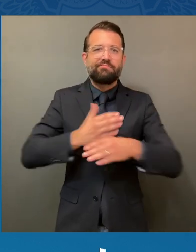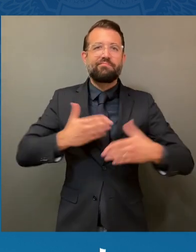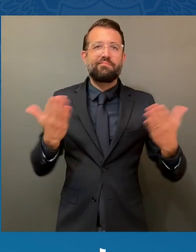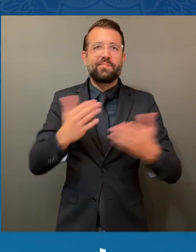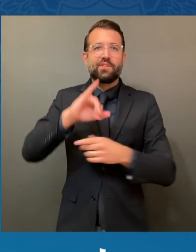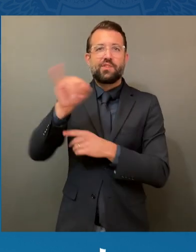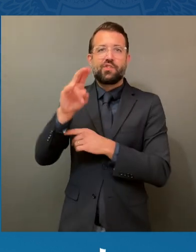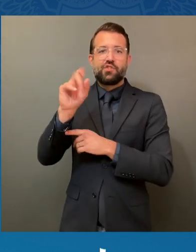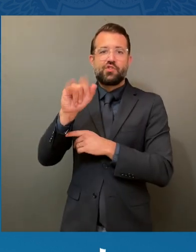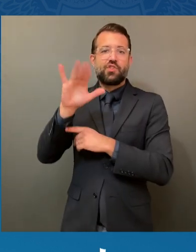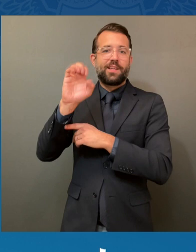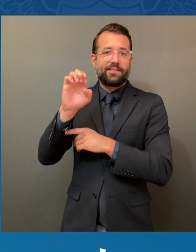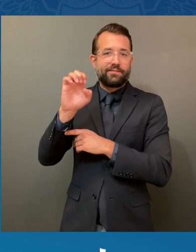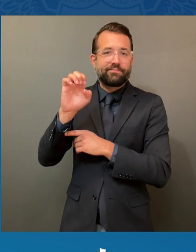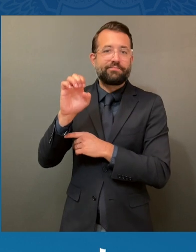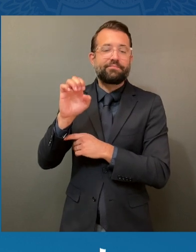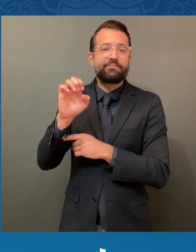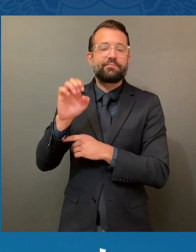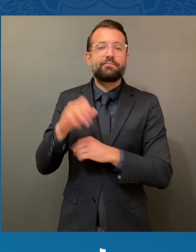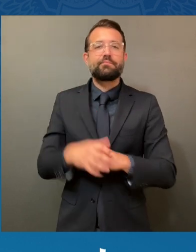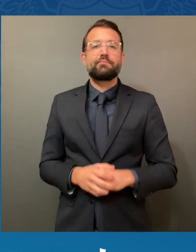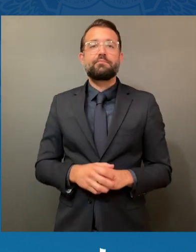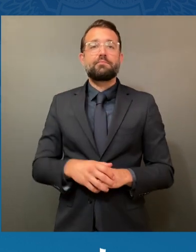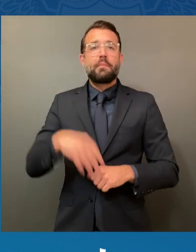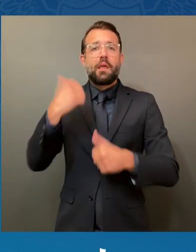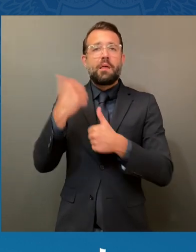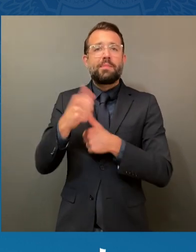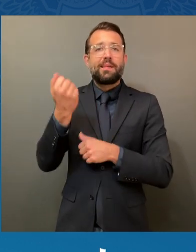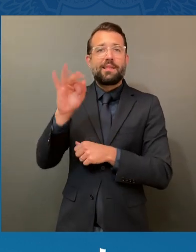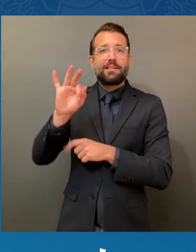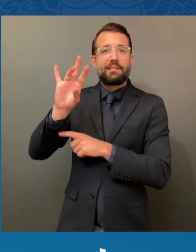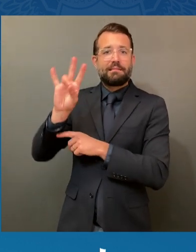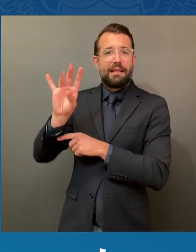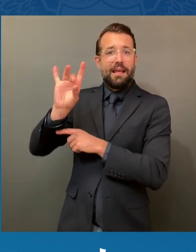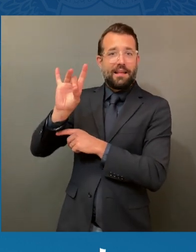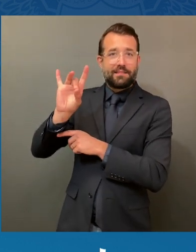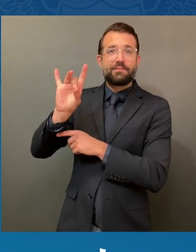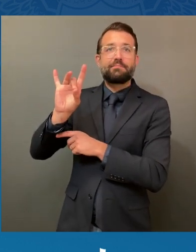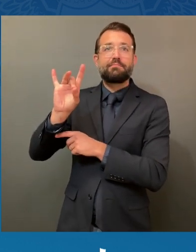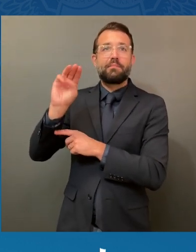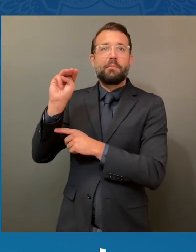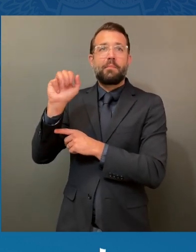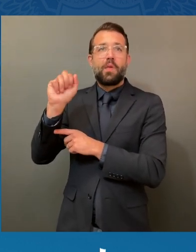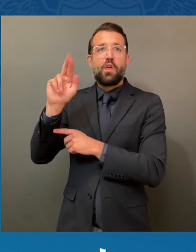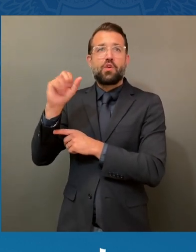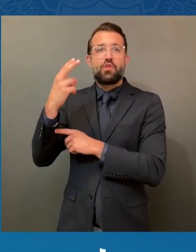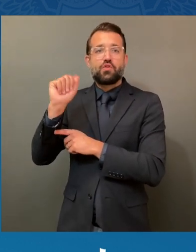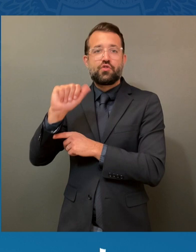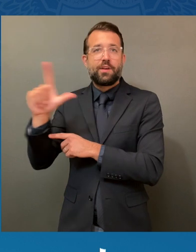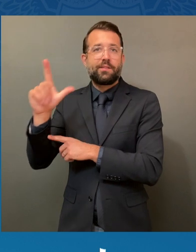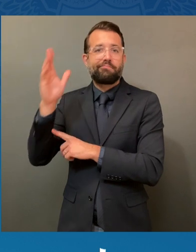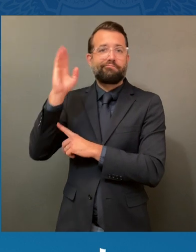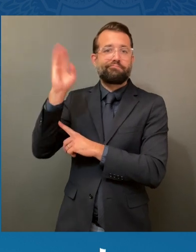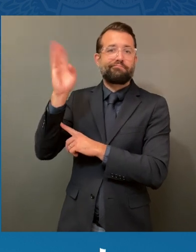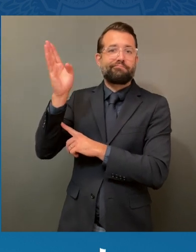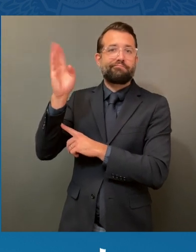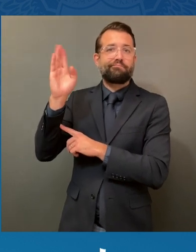Justice Thurgood Marshall's 1978 address to the University of Virginia Law School. In his speech, he told the graduates and I quote,